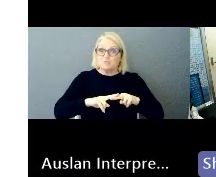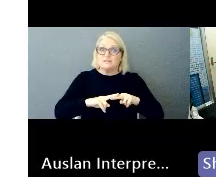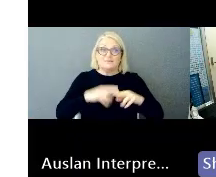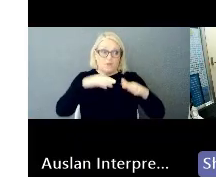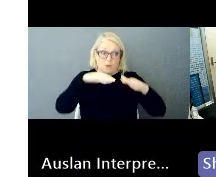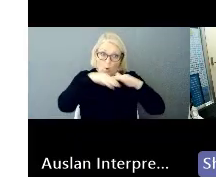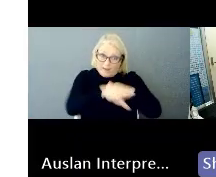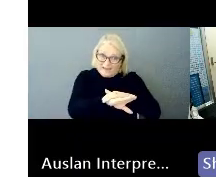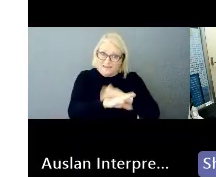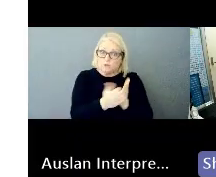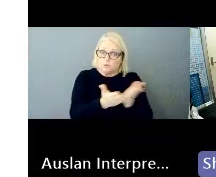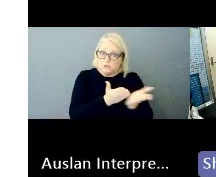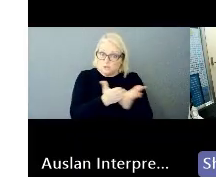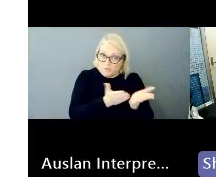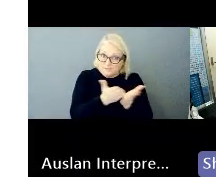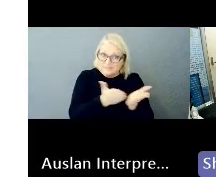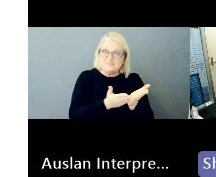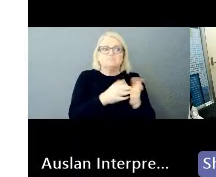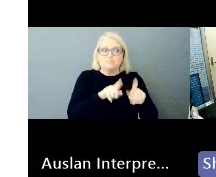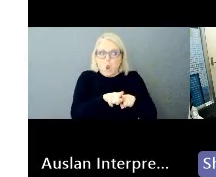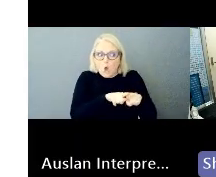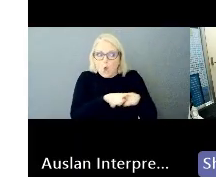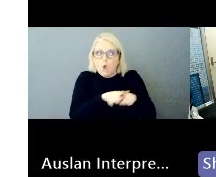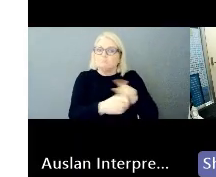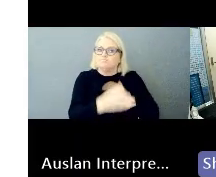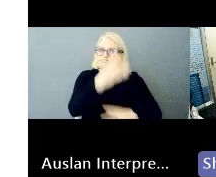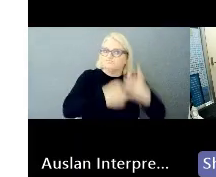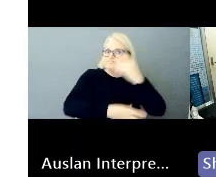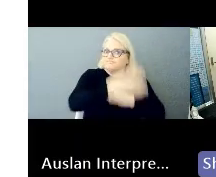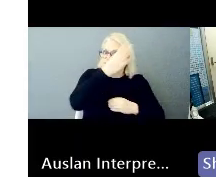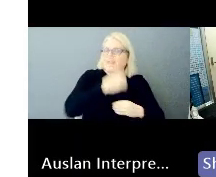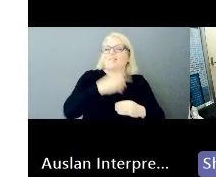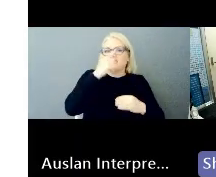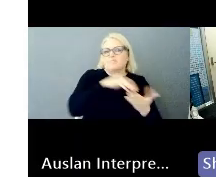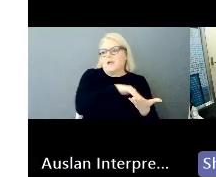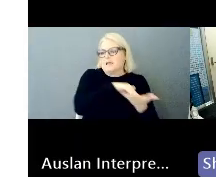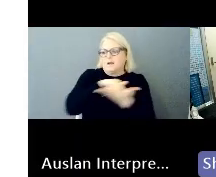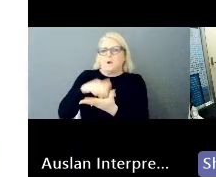to meet their children's needs and their own needs. And of course, in the virtual space,